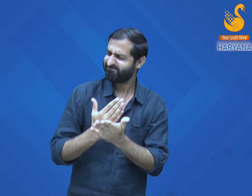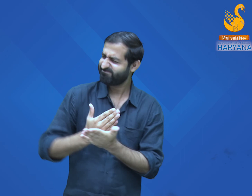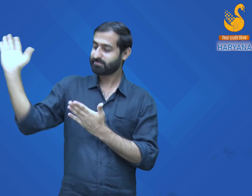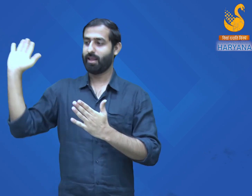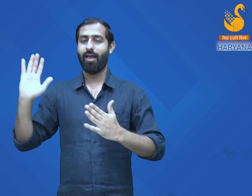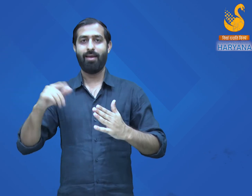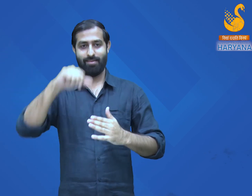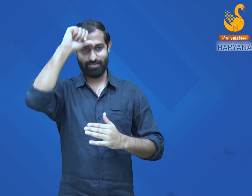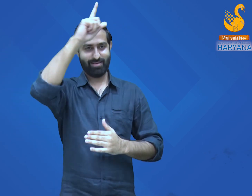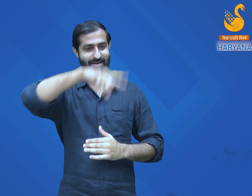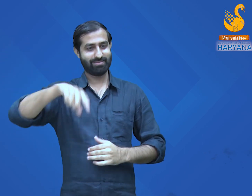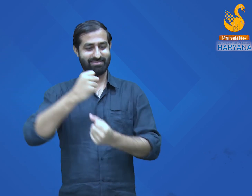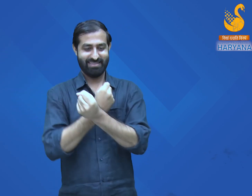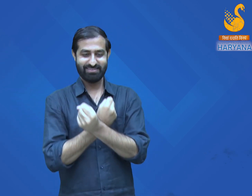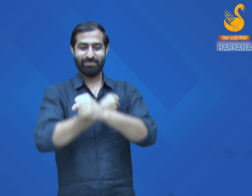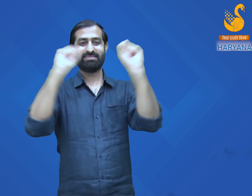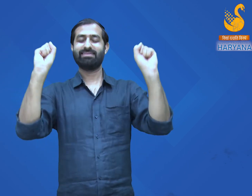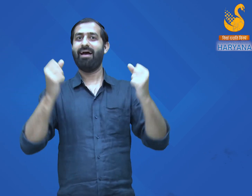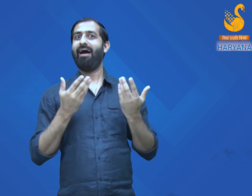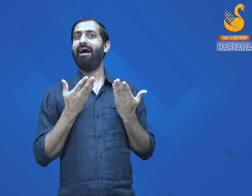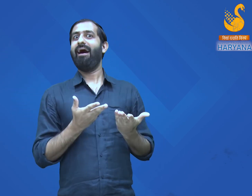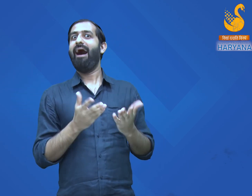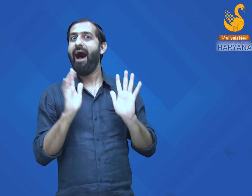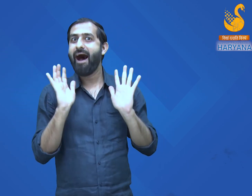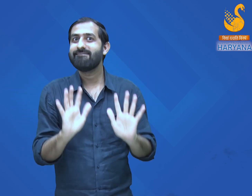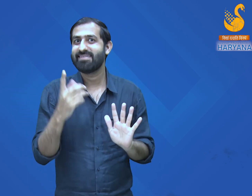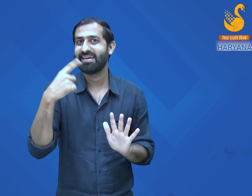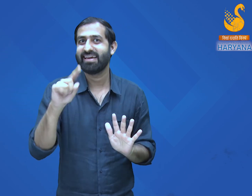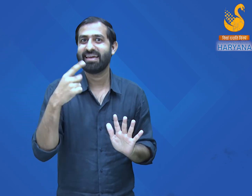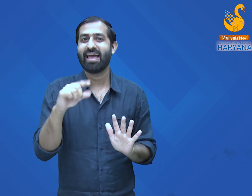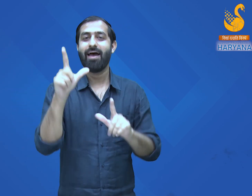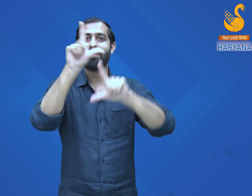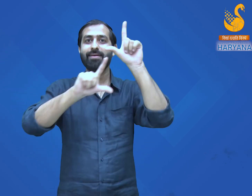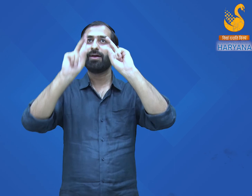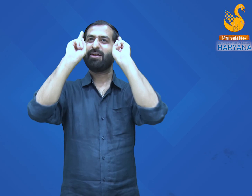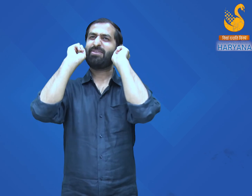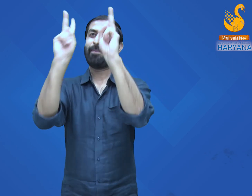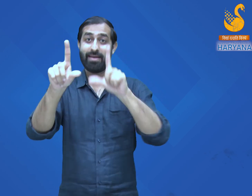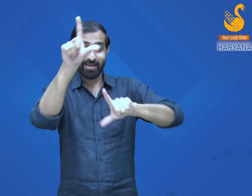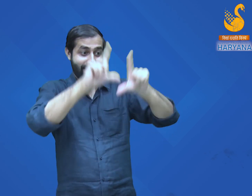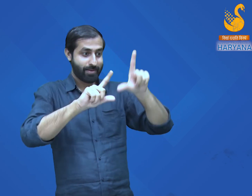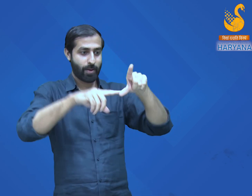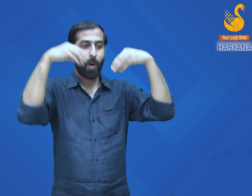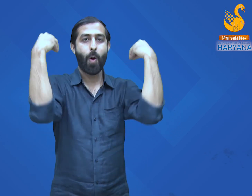Eventually Britishers left India and our country got independence. After all this, languages of India remained same.